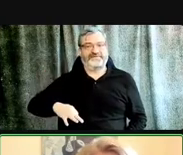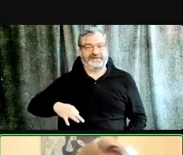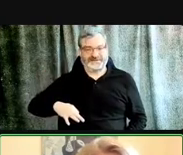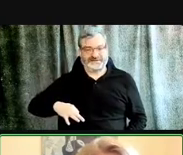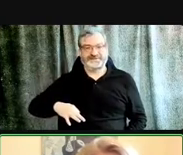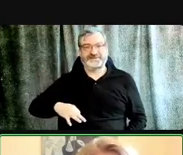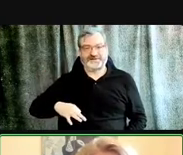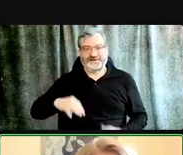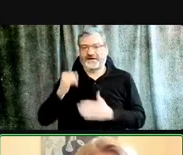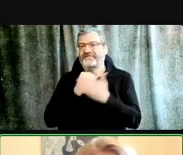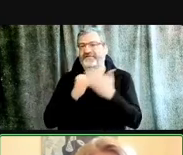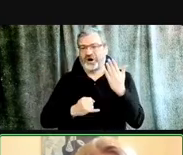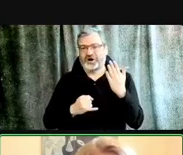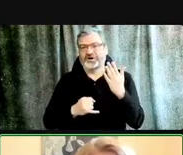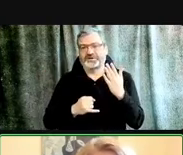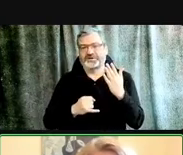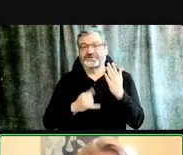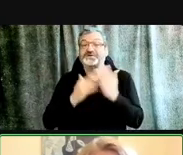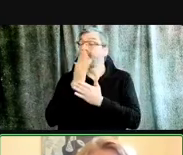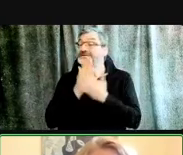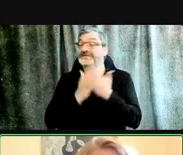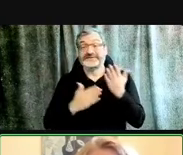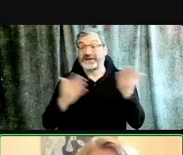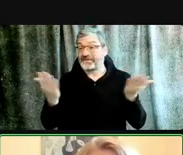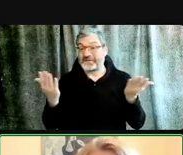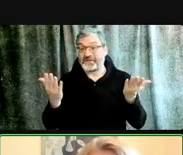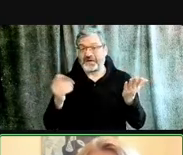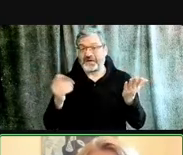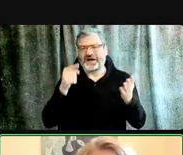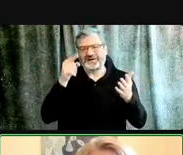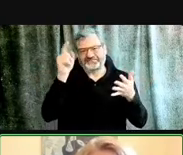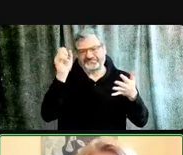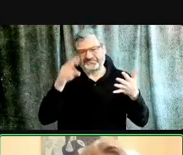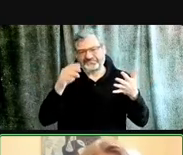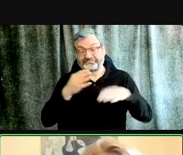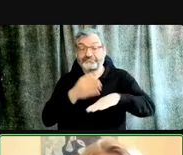And I'll just go through some of these improvements in physical health,